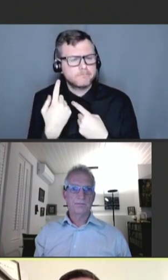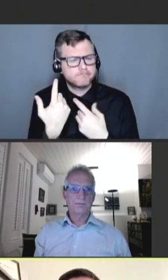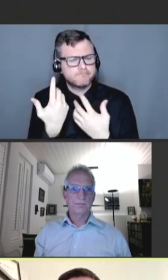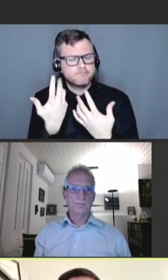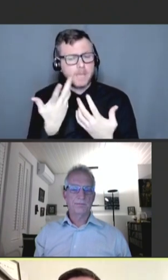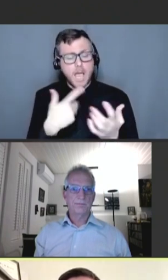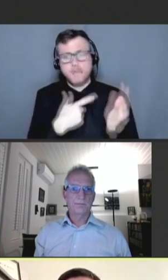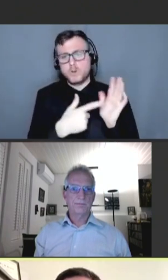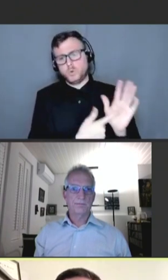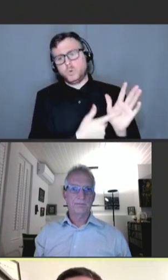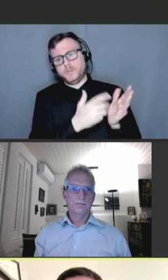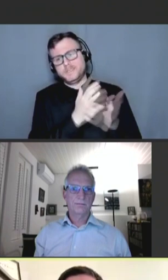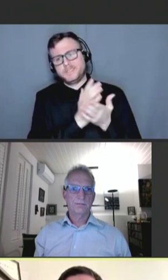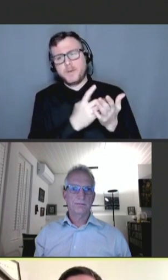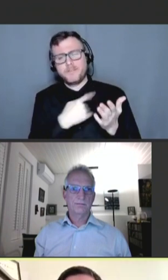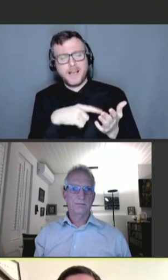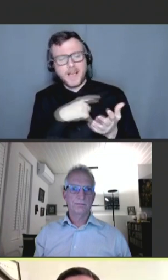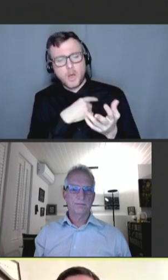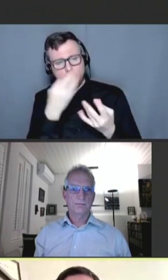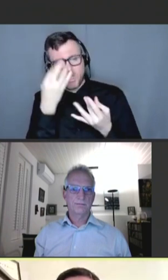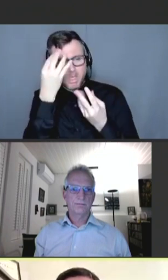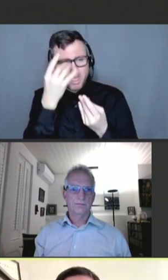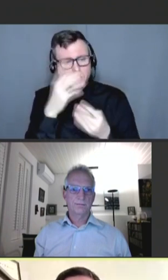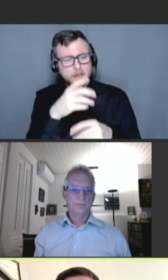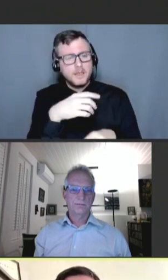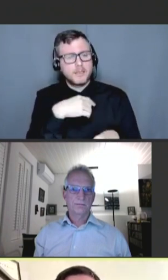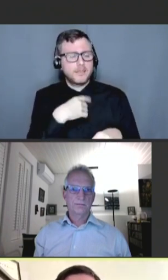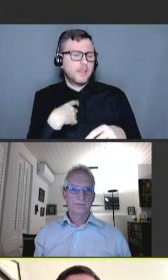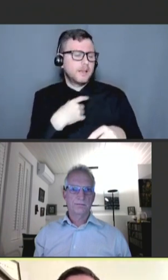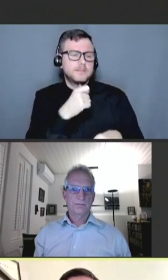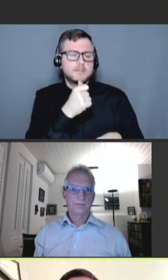you a bit of our thinking about the umbrella thinking about Long-COVID,